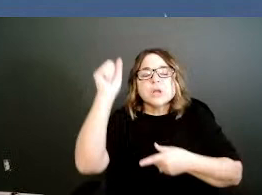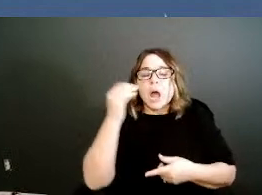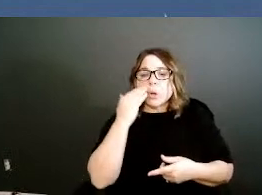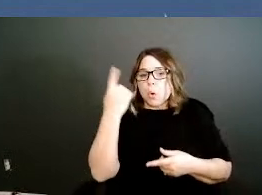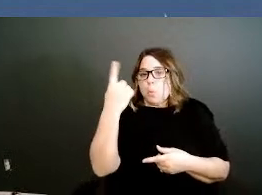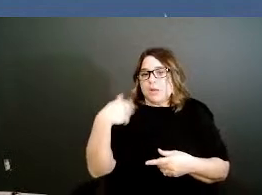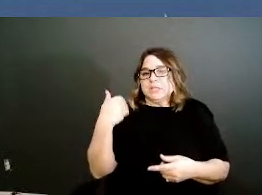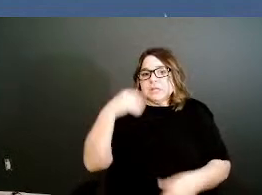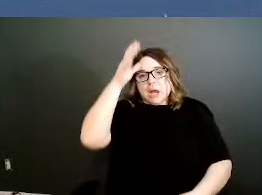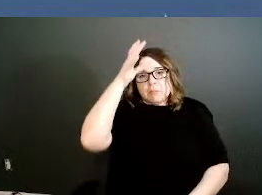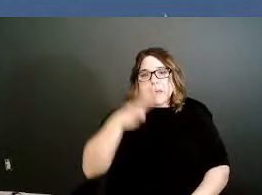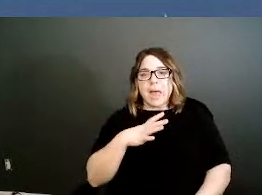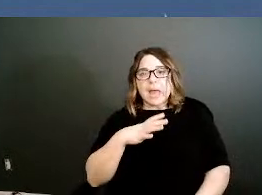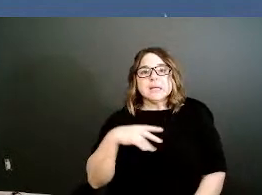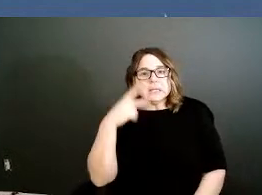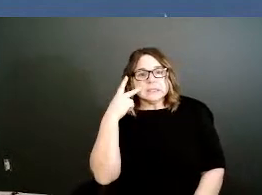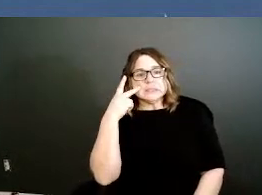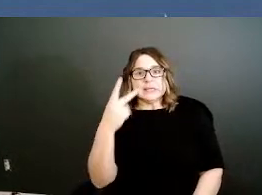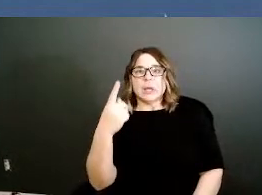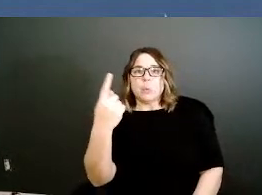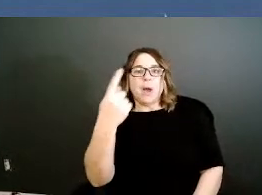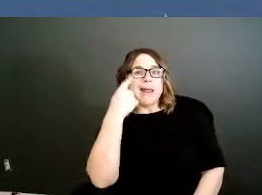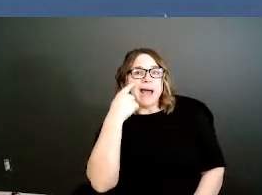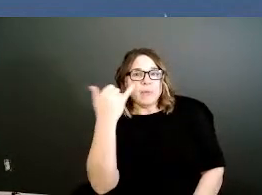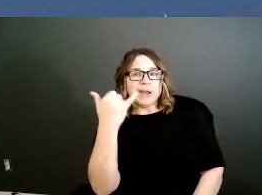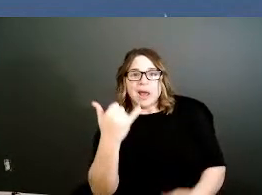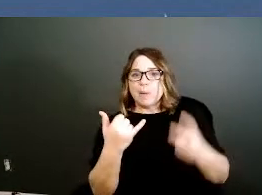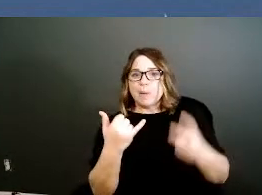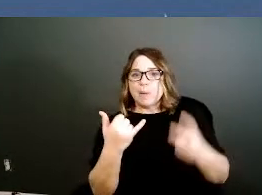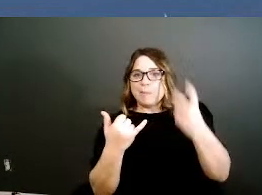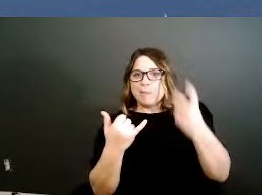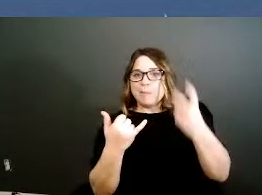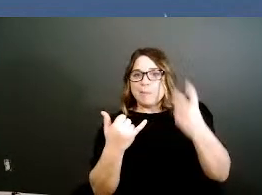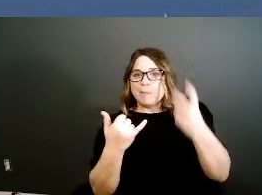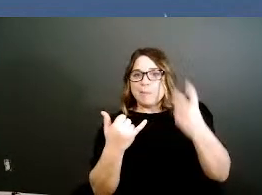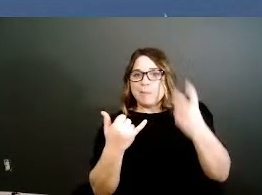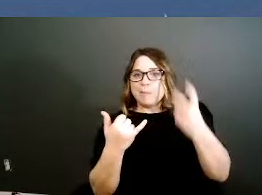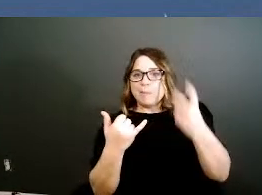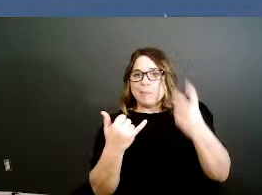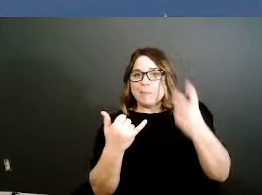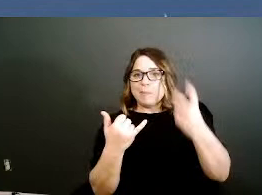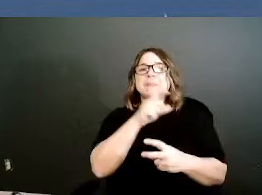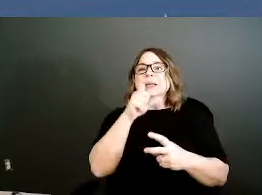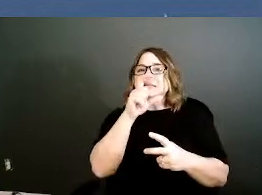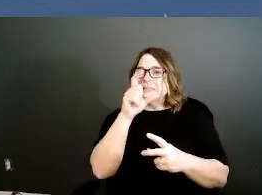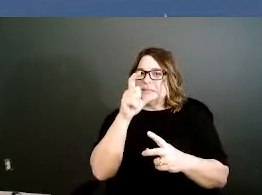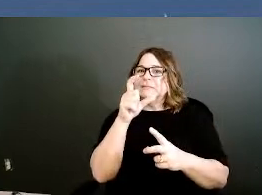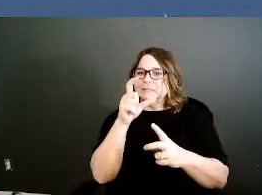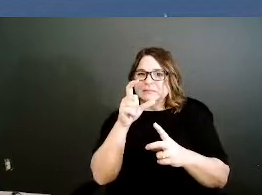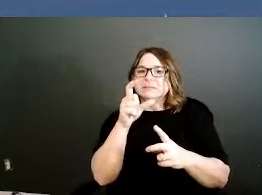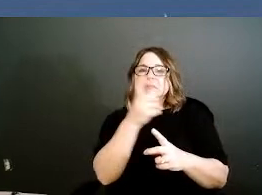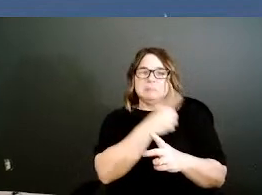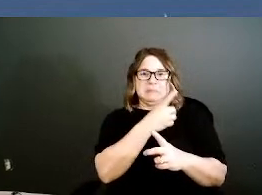HOMELESS EN CAMPUSMENTS THAT'S SOME OF OUR MOST VULNERABLE PEOPLE. THIS JANUARY MAYOR FREY AND CHIEF ARRADONDO CHANGED THE PHRASING OF THE MPDZ MANUAL.